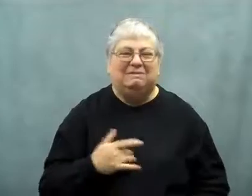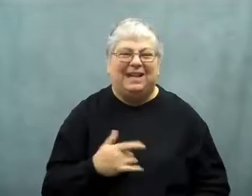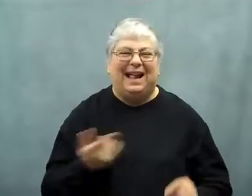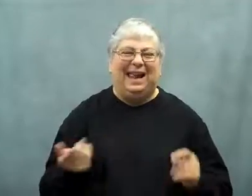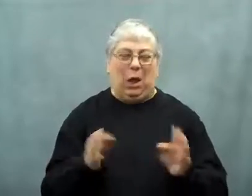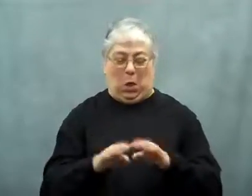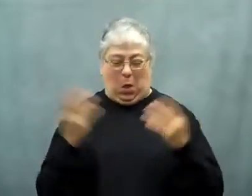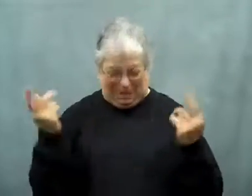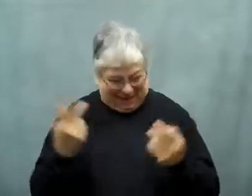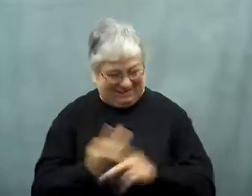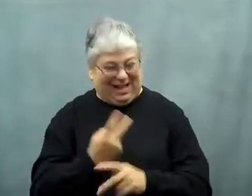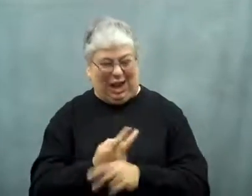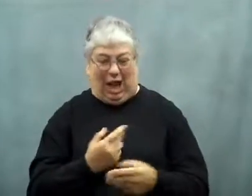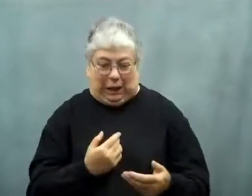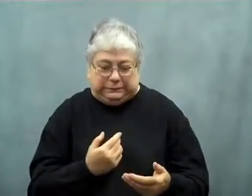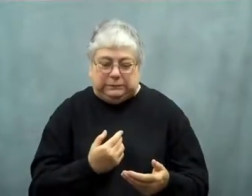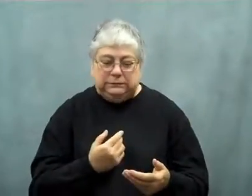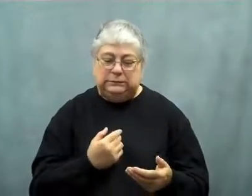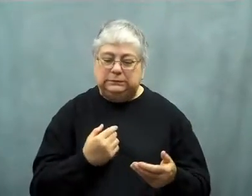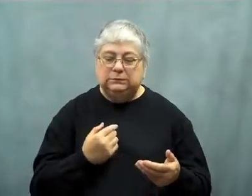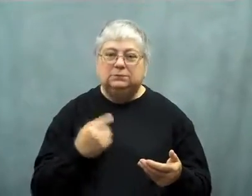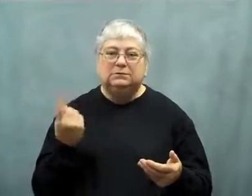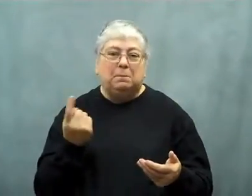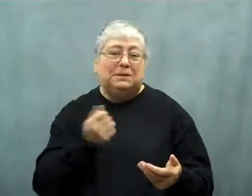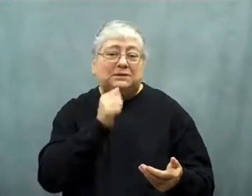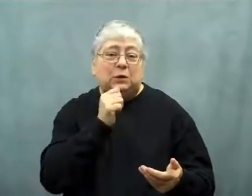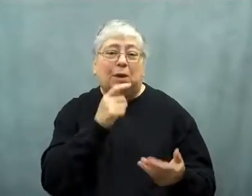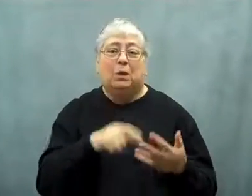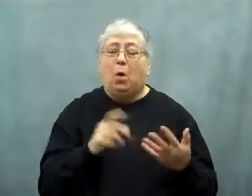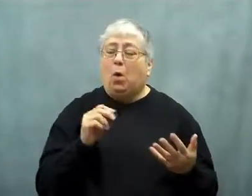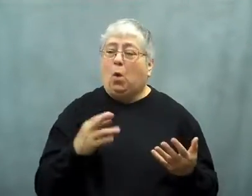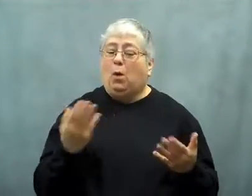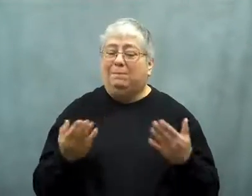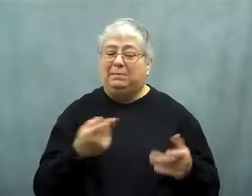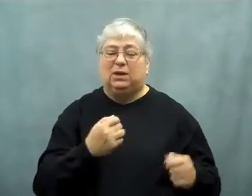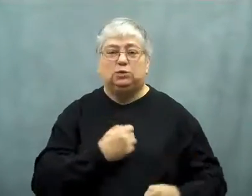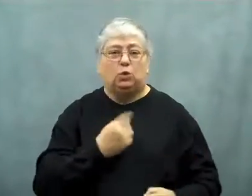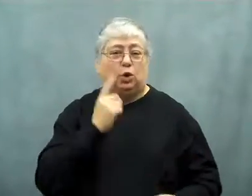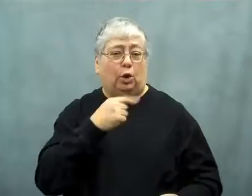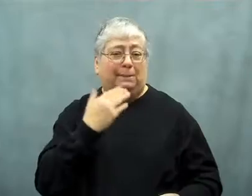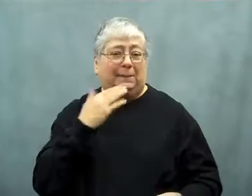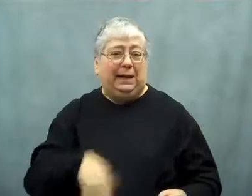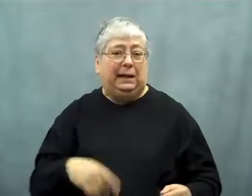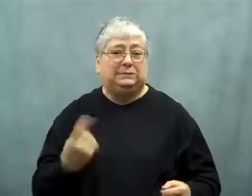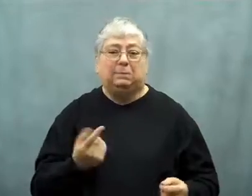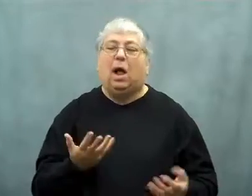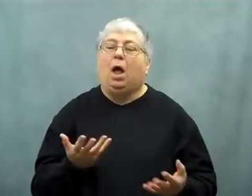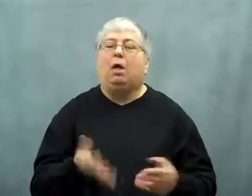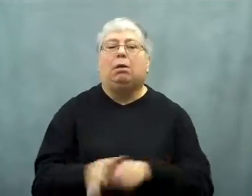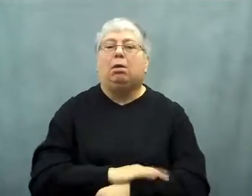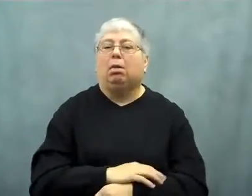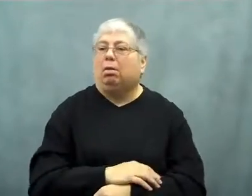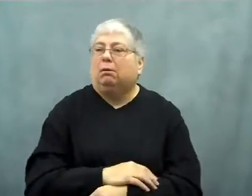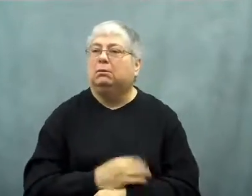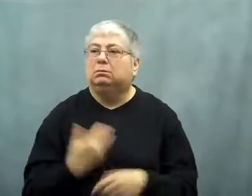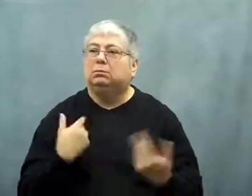He thinks they may have discovered some secret information, or the message reflected poorly on the soldiers.